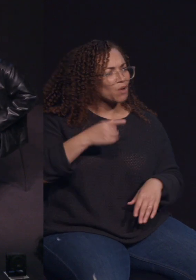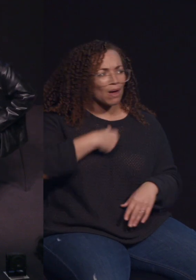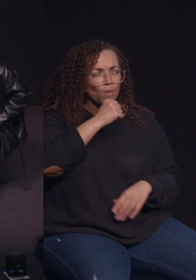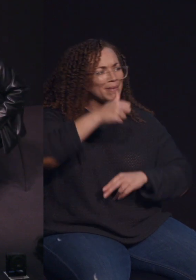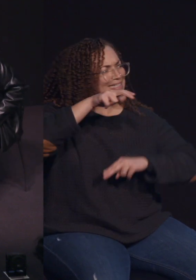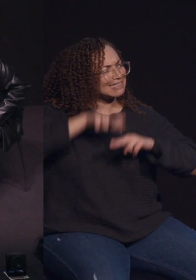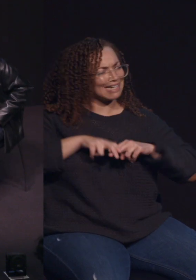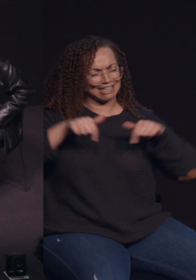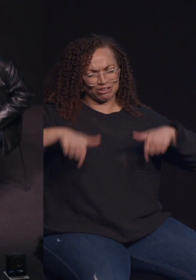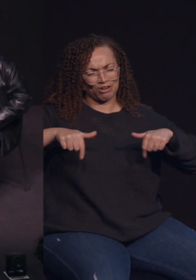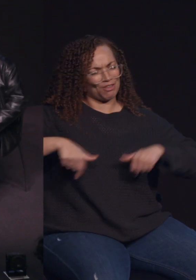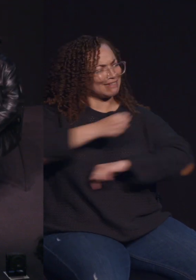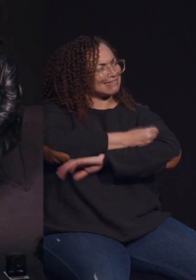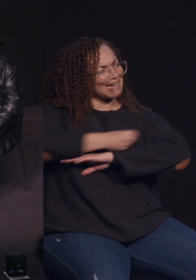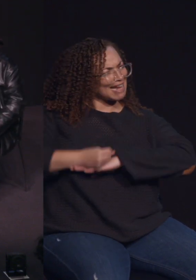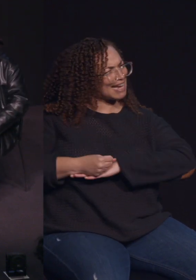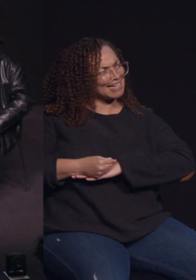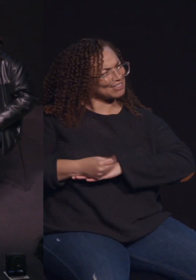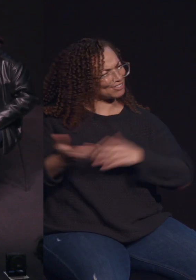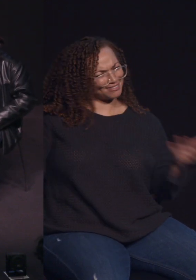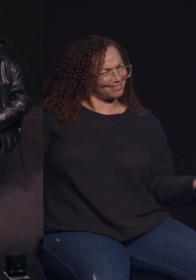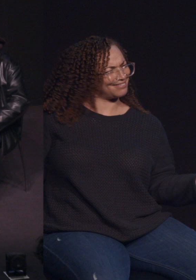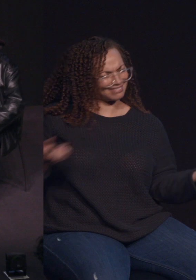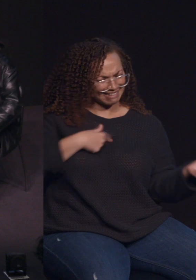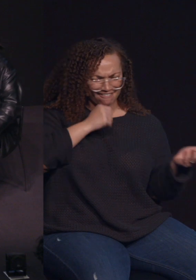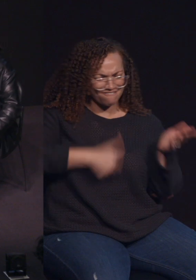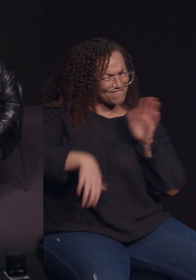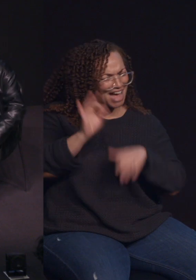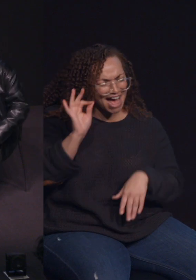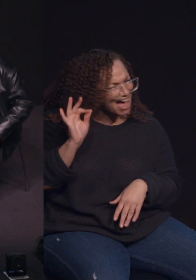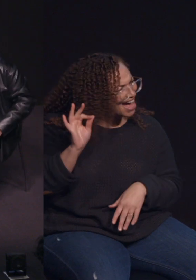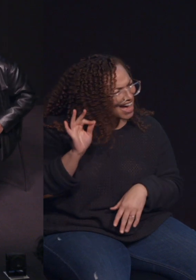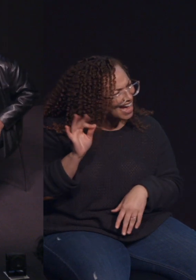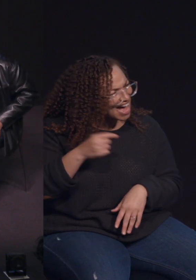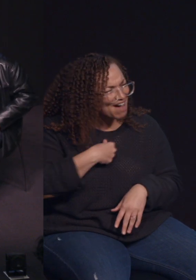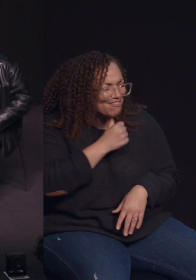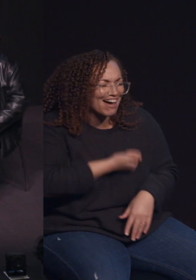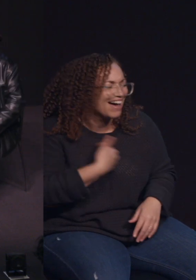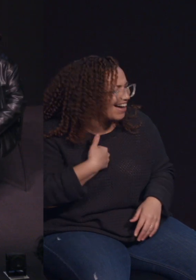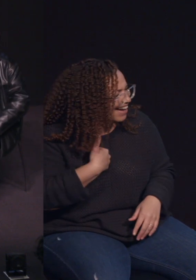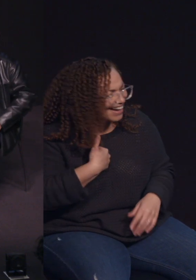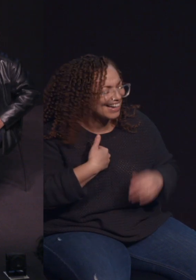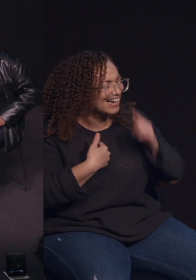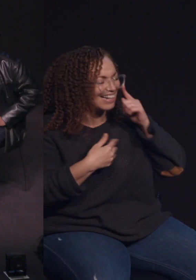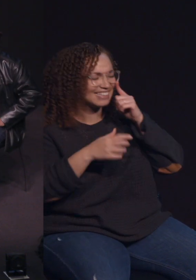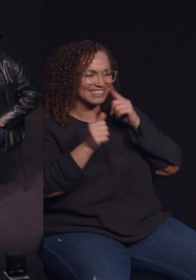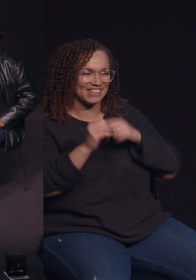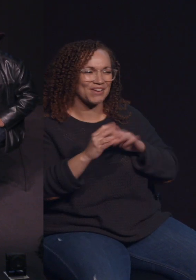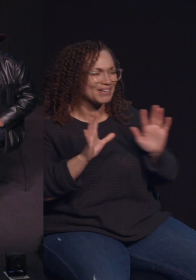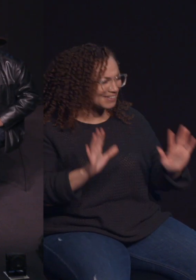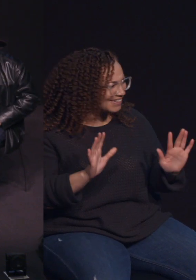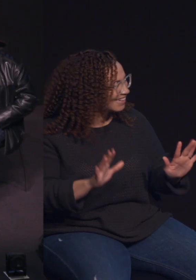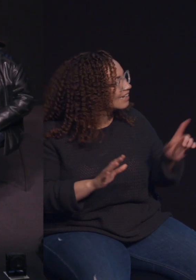Be chilling somewhere on a island, not working no more, so can I get a couple more buckets